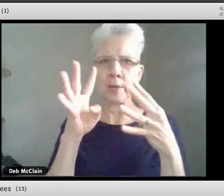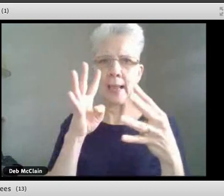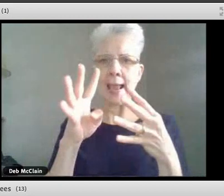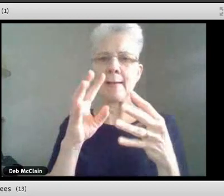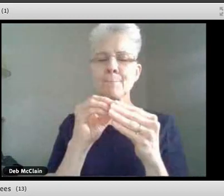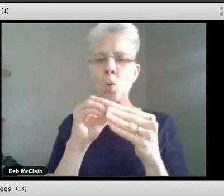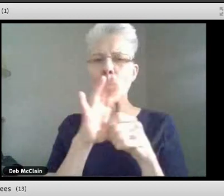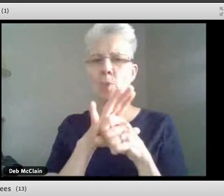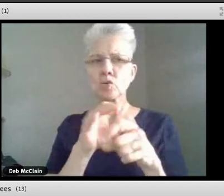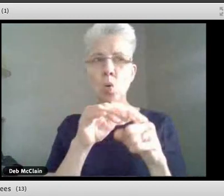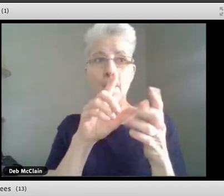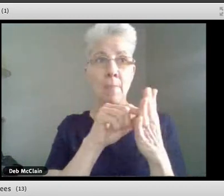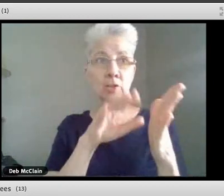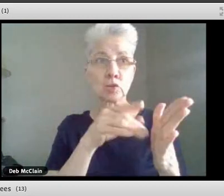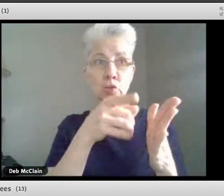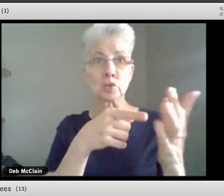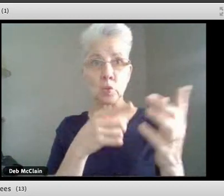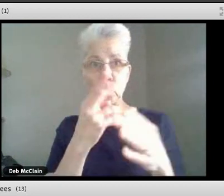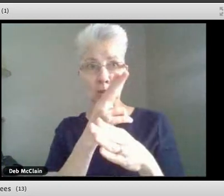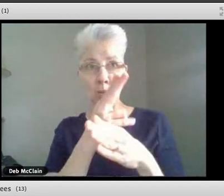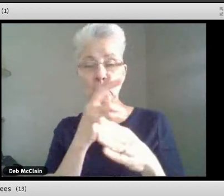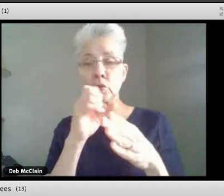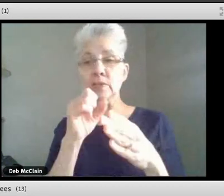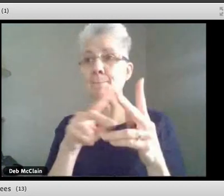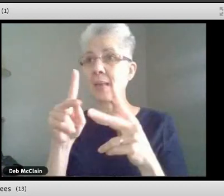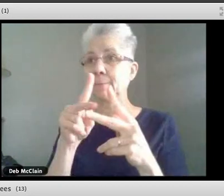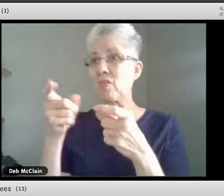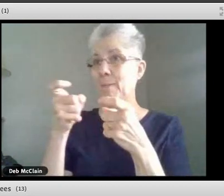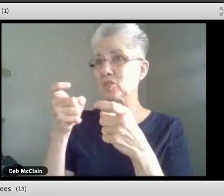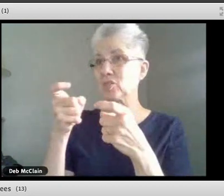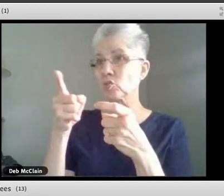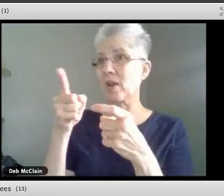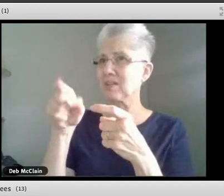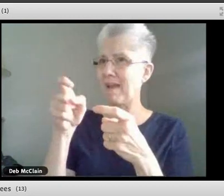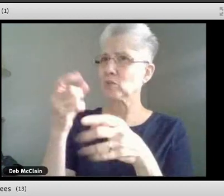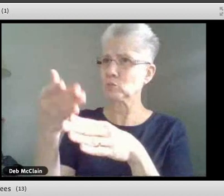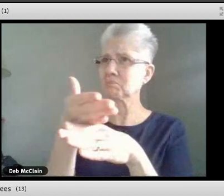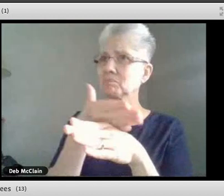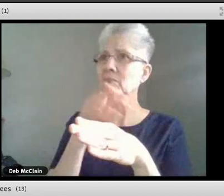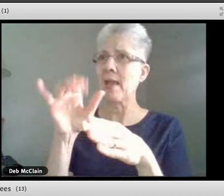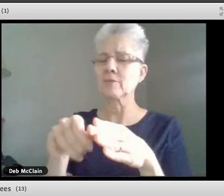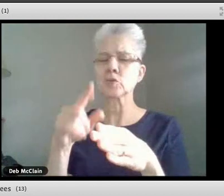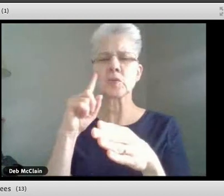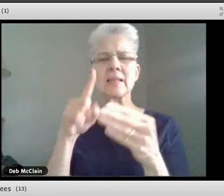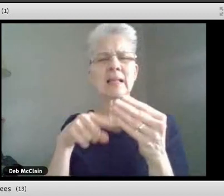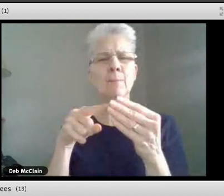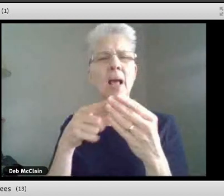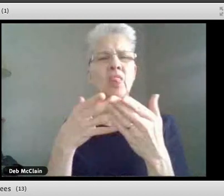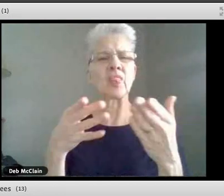and it's just about, you know, thinking about things, you know, being conscientious, and it's about accessible resources